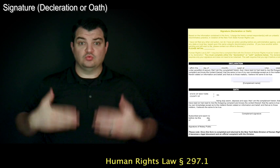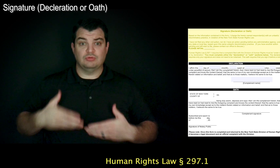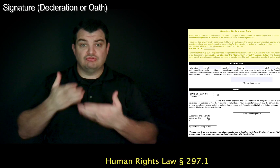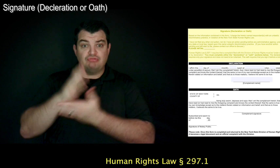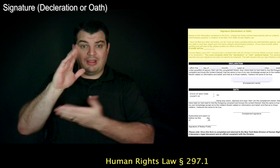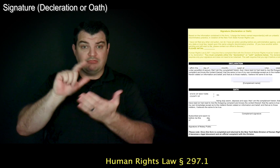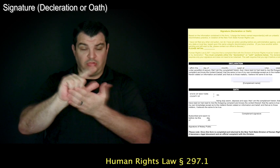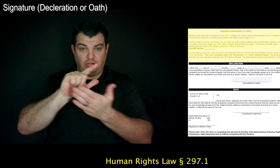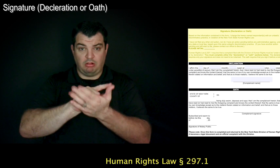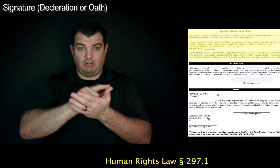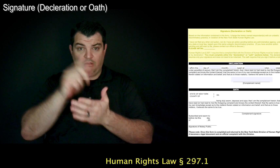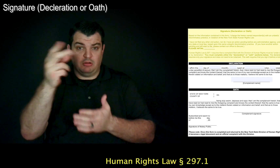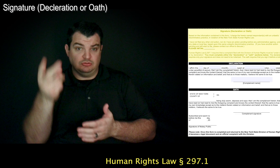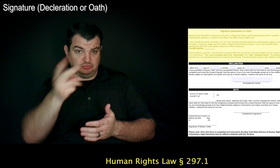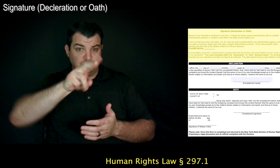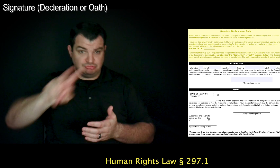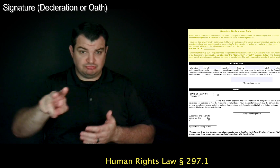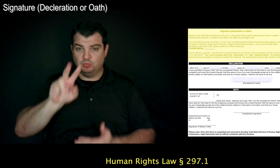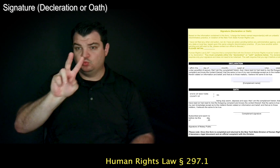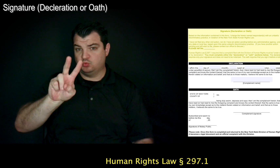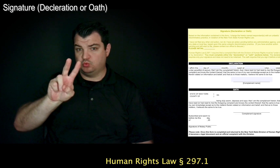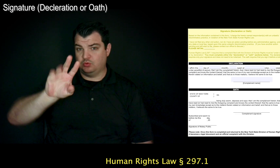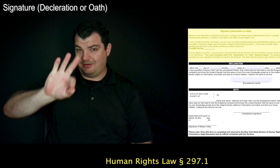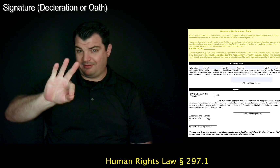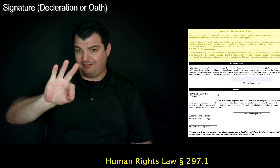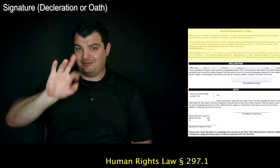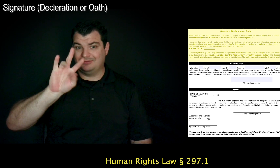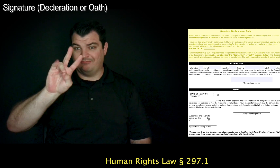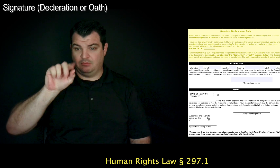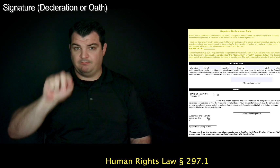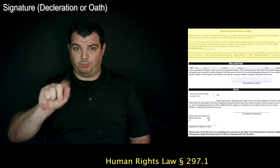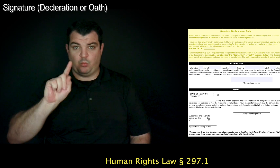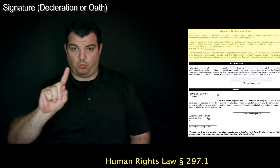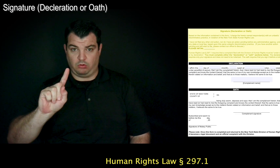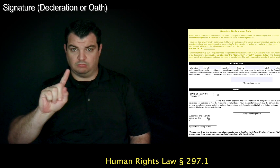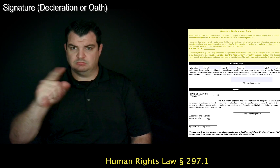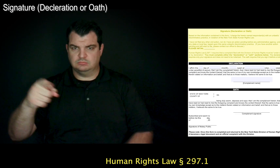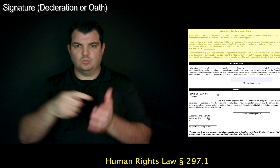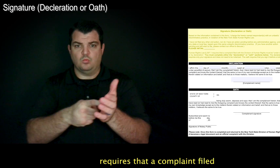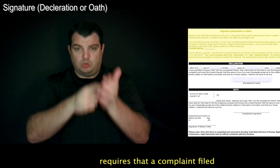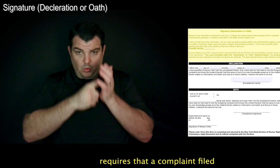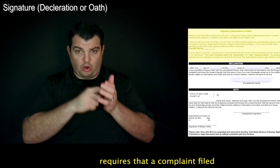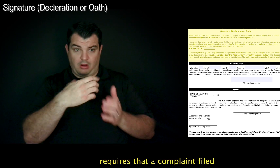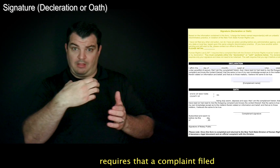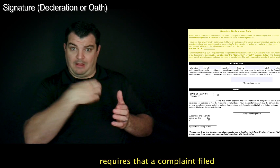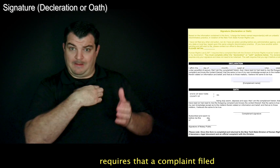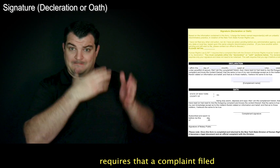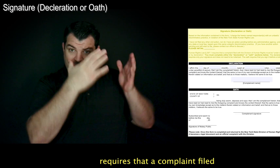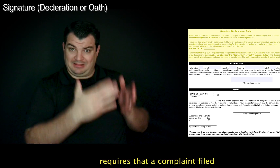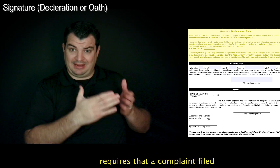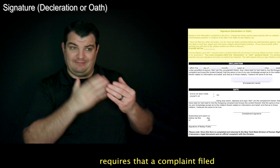Human Rights Law § 297.1 requires that a complaint filed